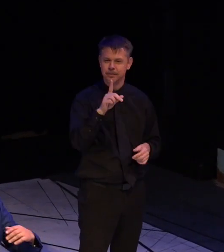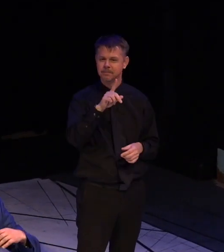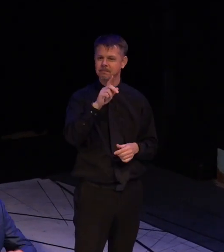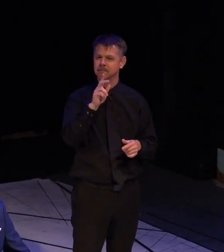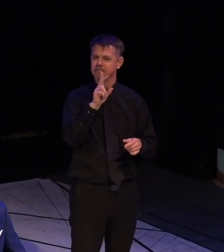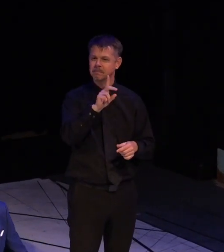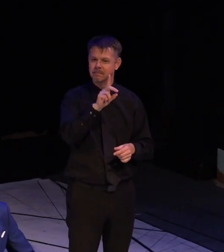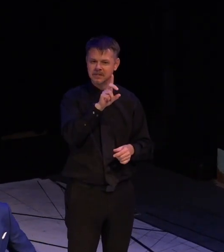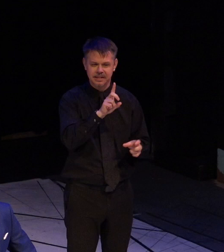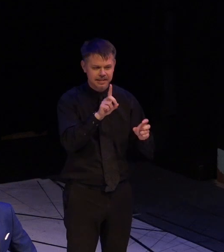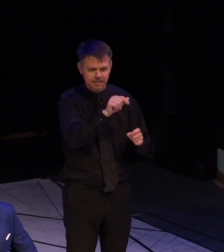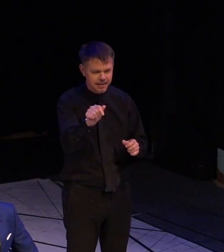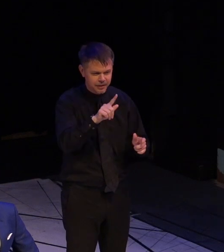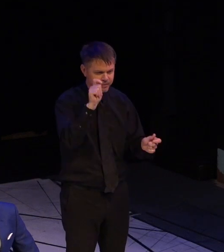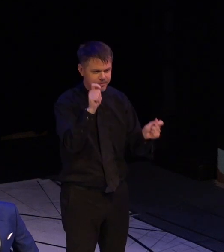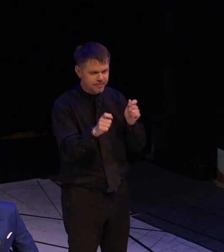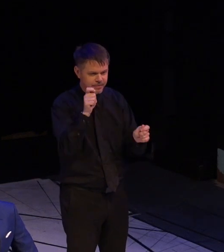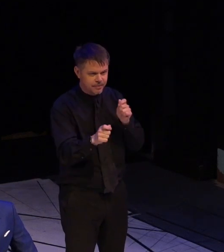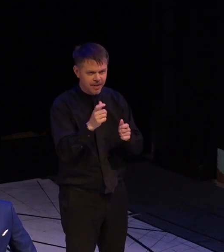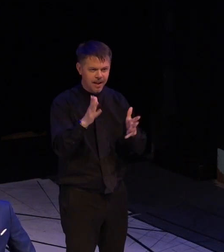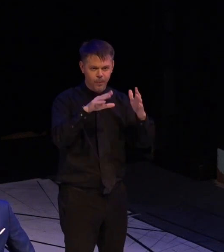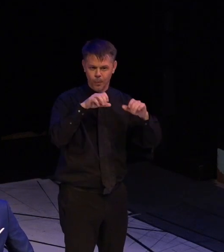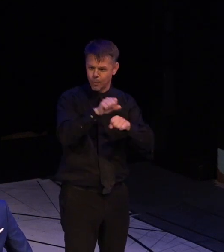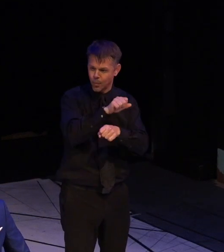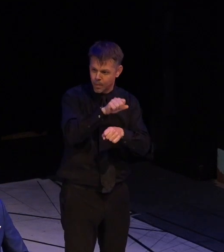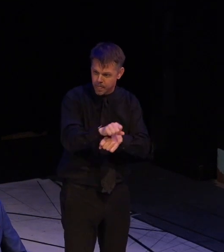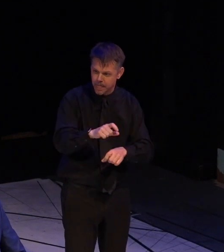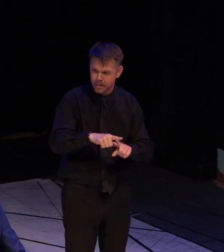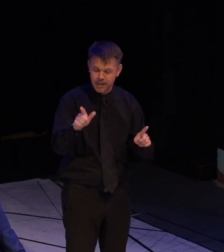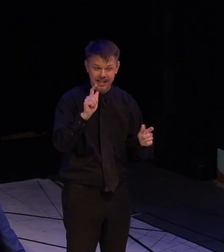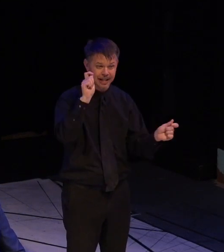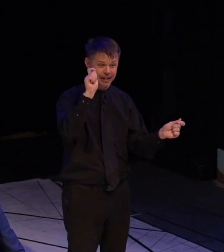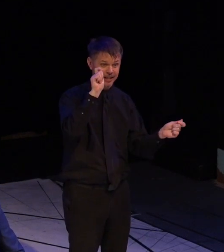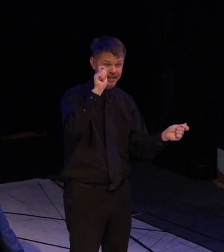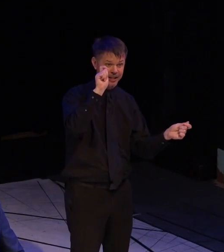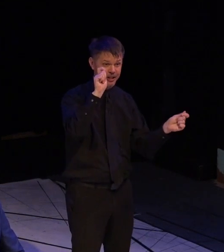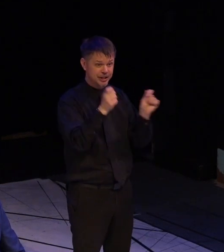into the workforce, but change your thought process,